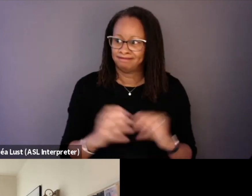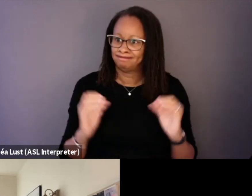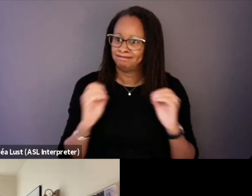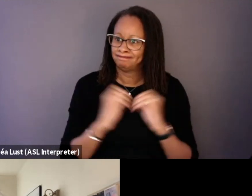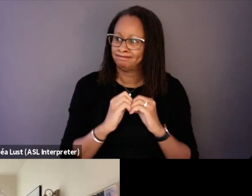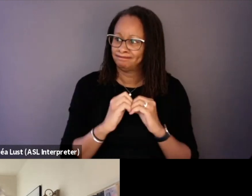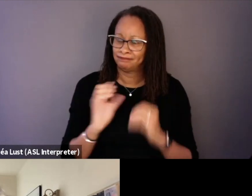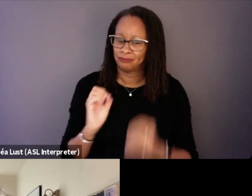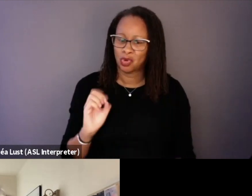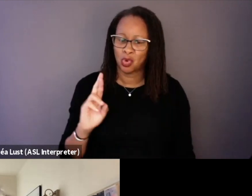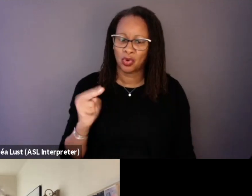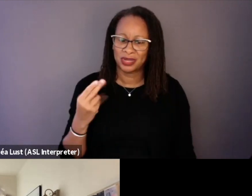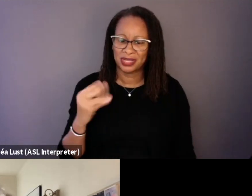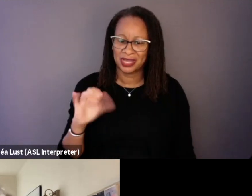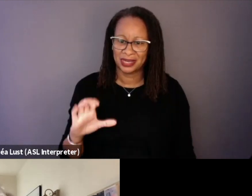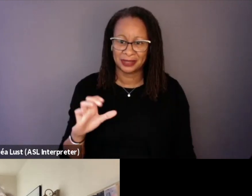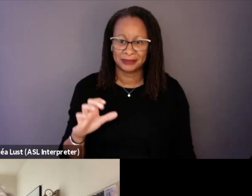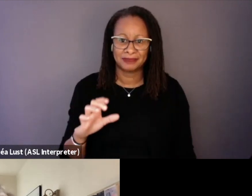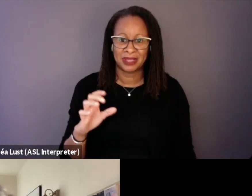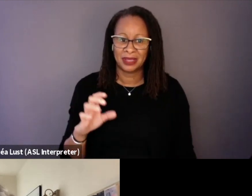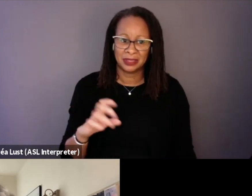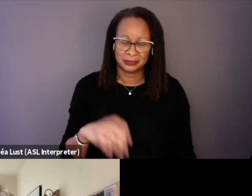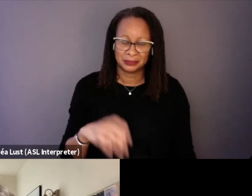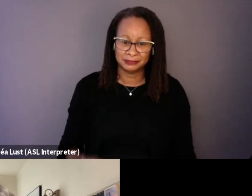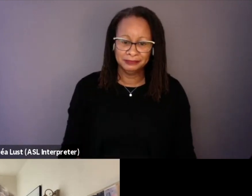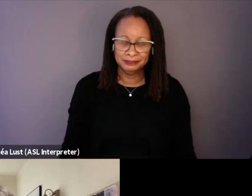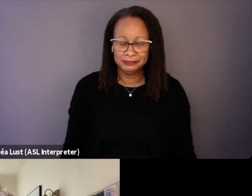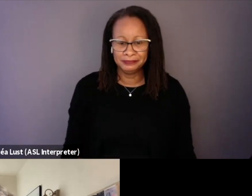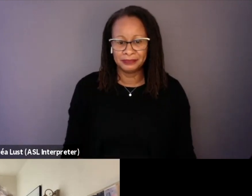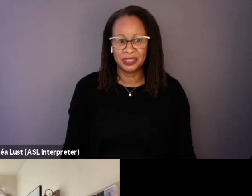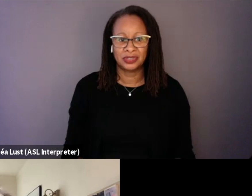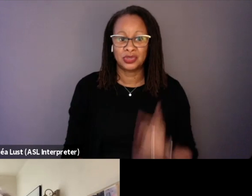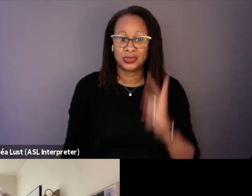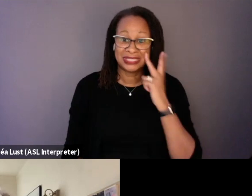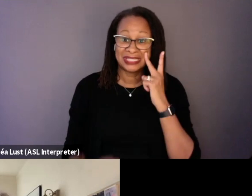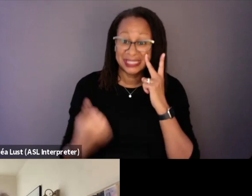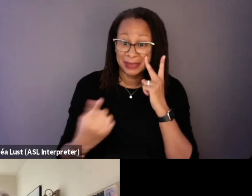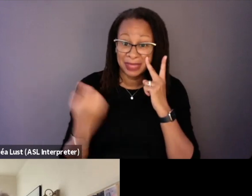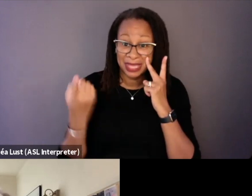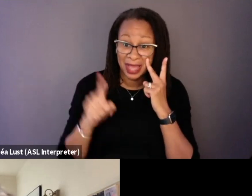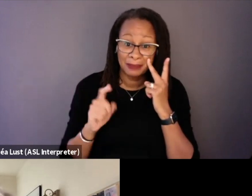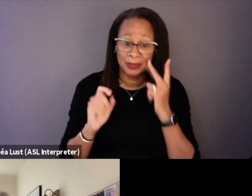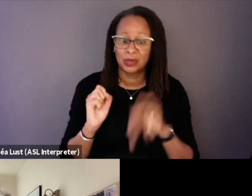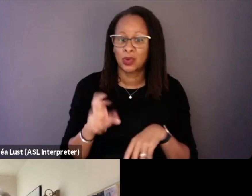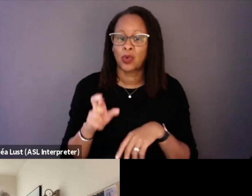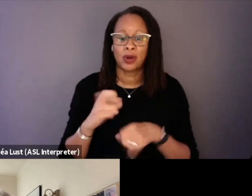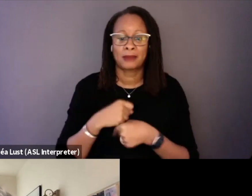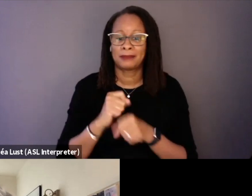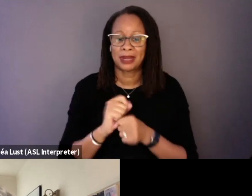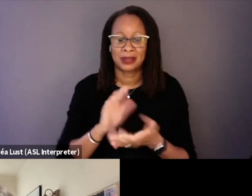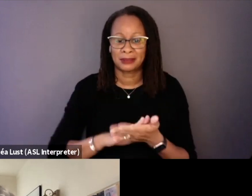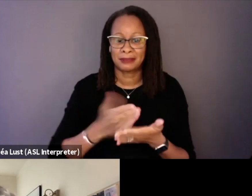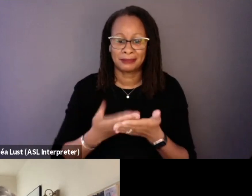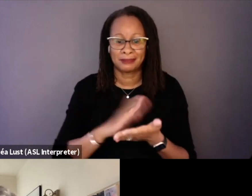So something would catch your eye. You would see someone cooking something or making pancakes, I'm not sure what they're called,